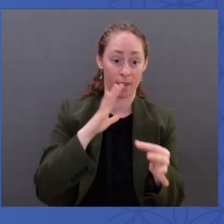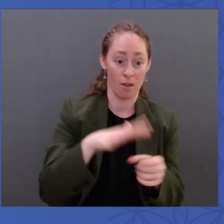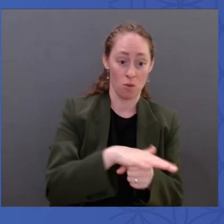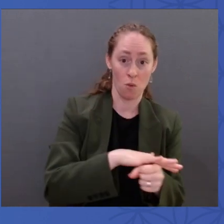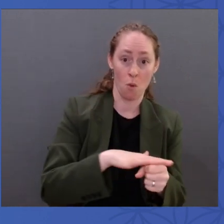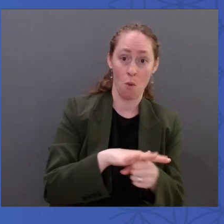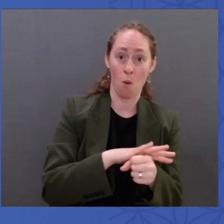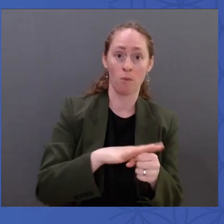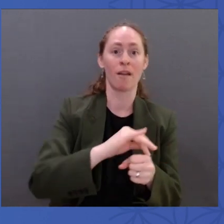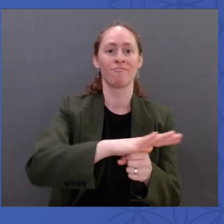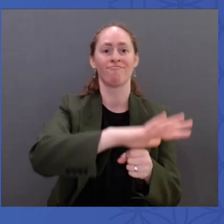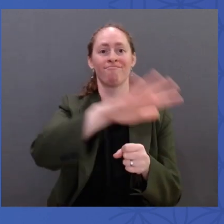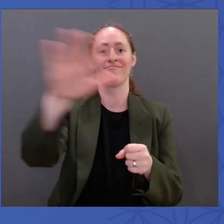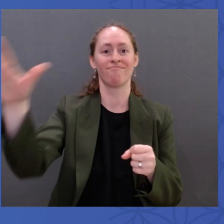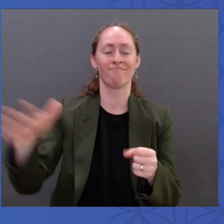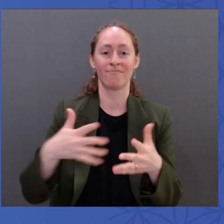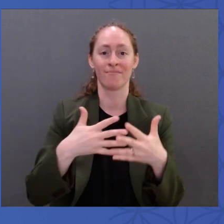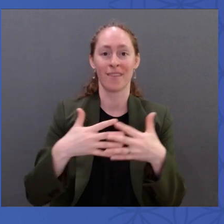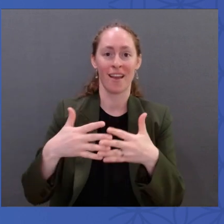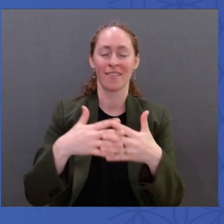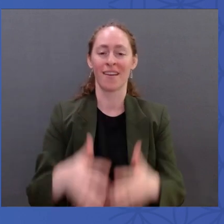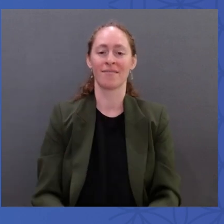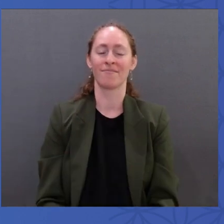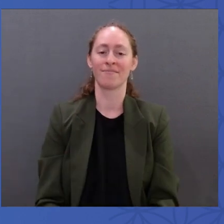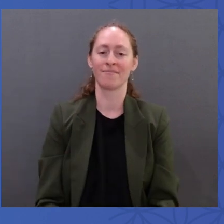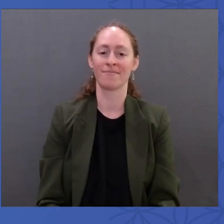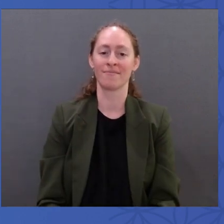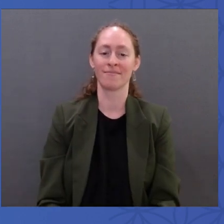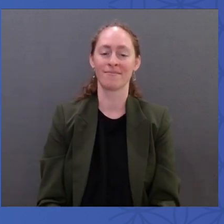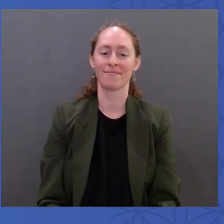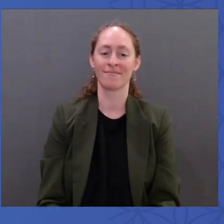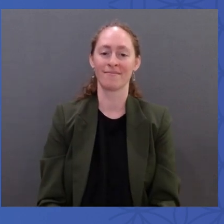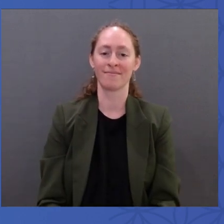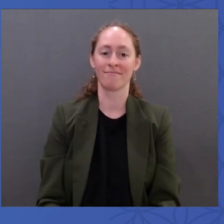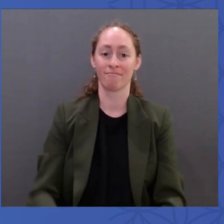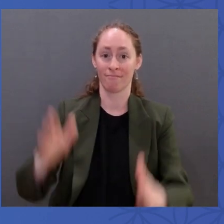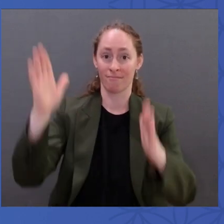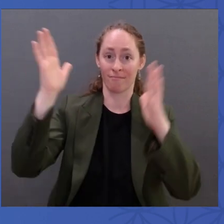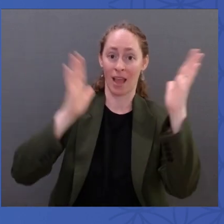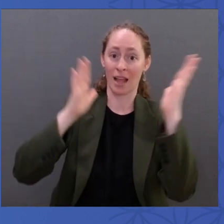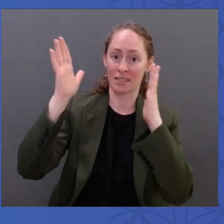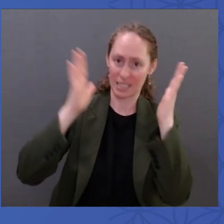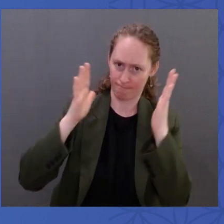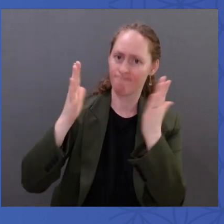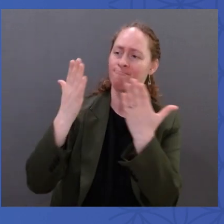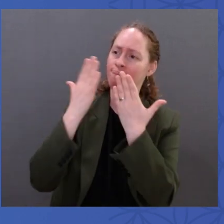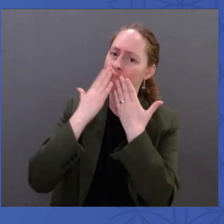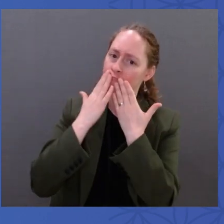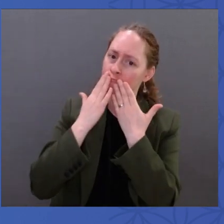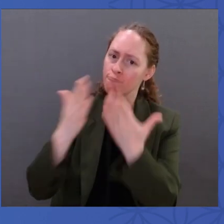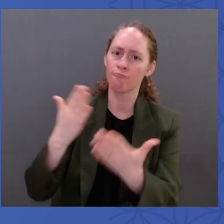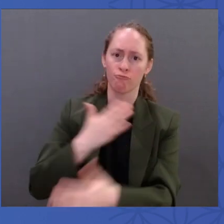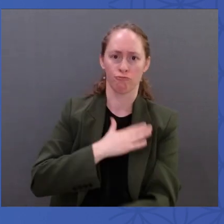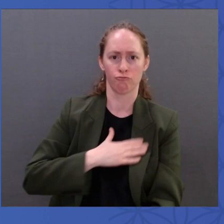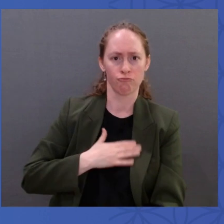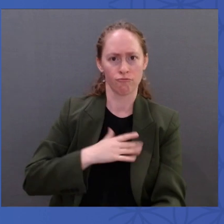initiative to foster greater collaborative efforts in this region through this framework and assurance